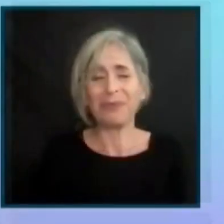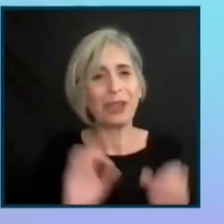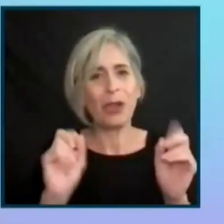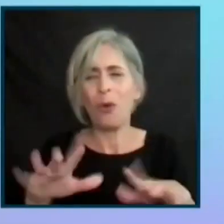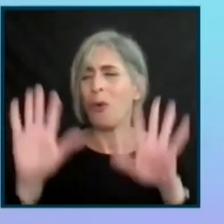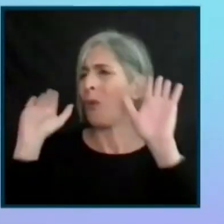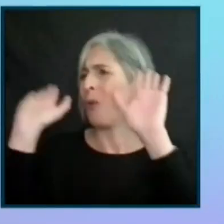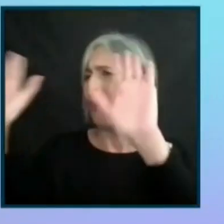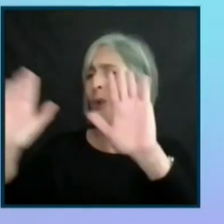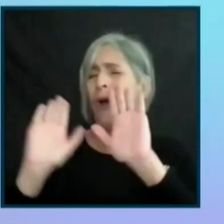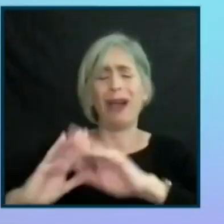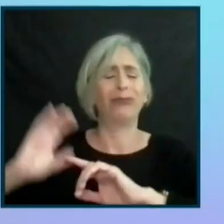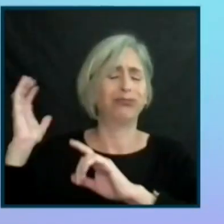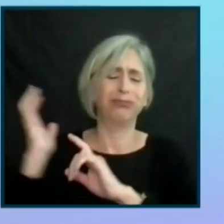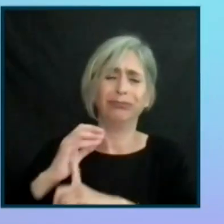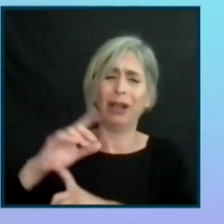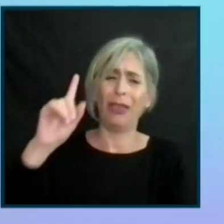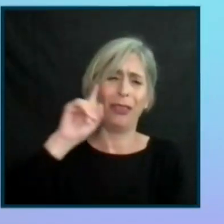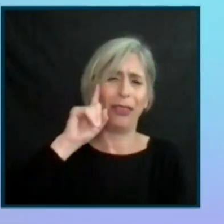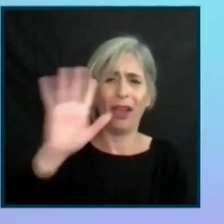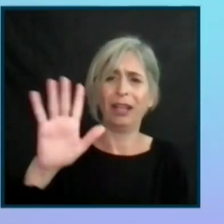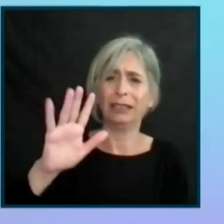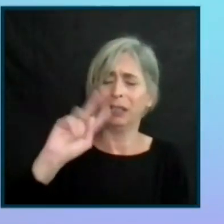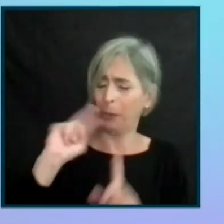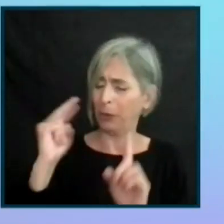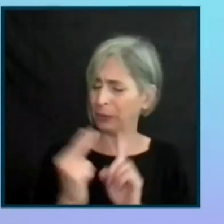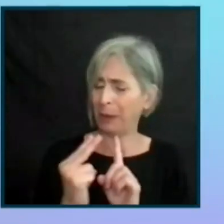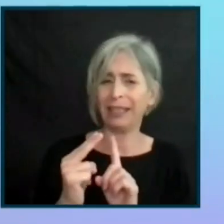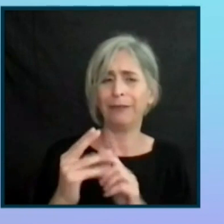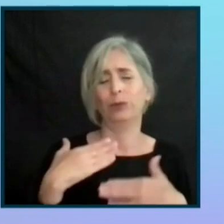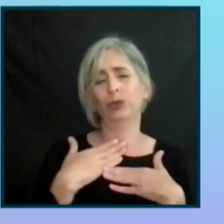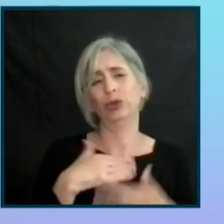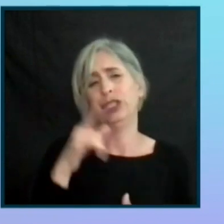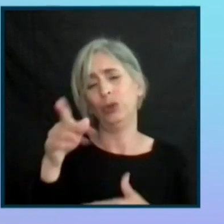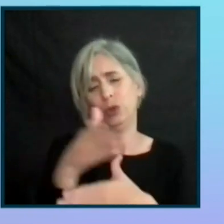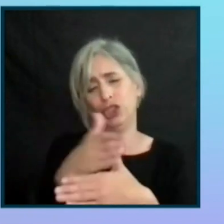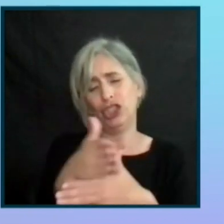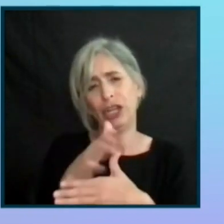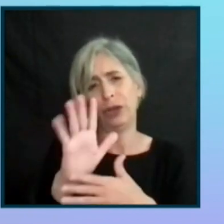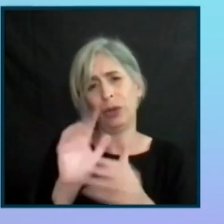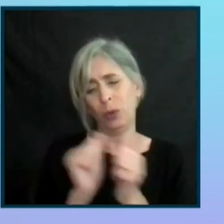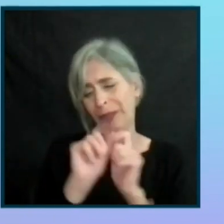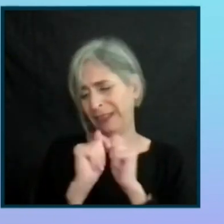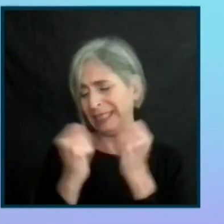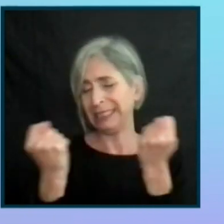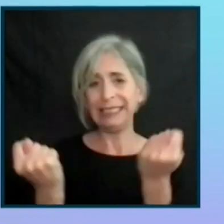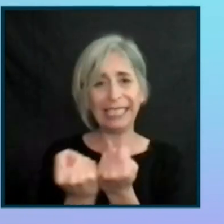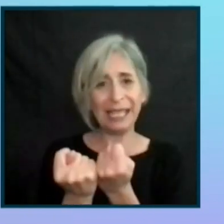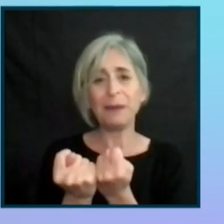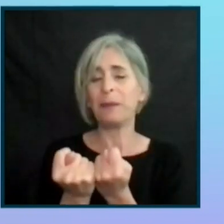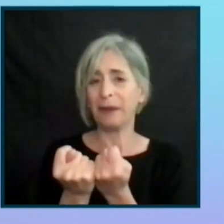Oh, Joe, great, great thoughts, great perspective from you. I appreciate you sharing that with the team. And if you have,